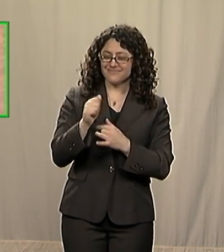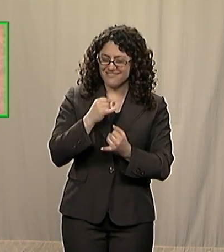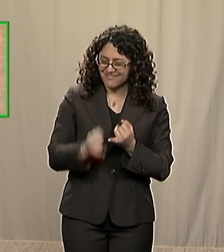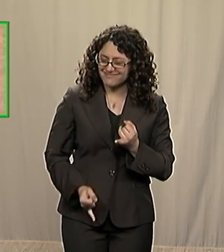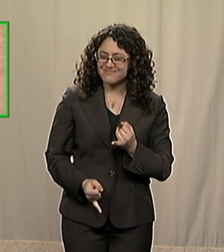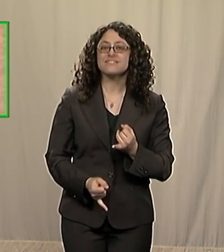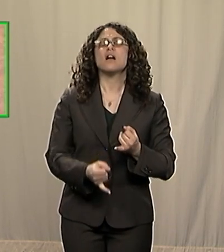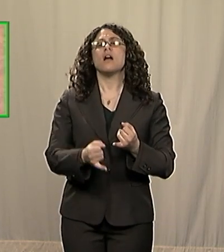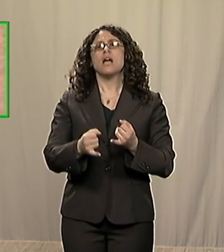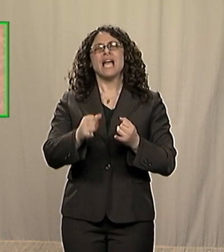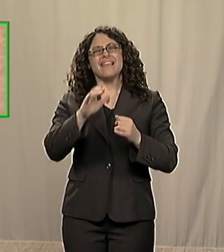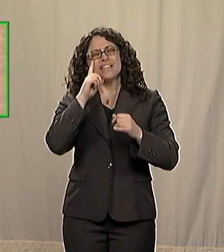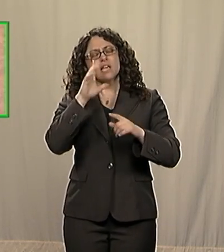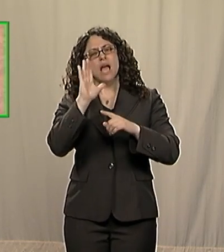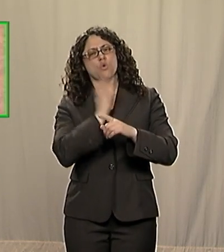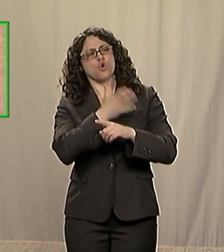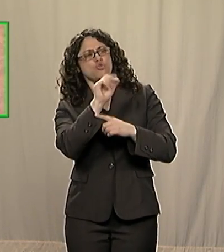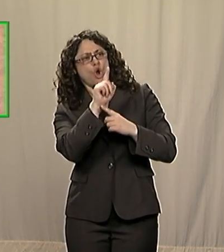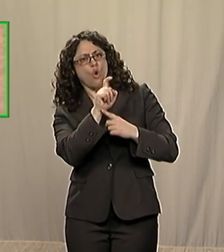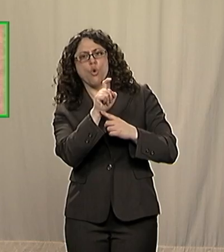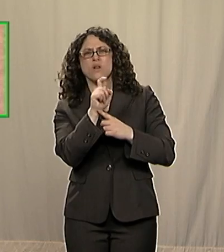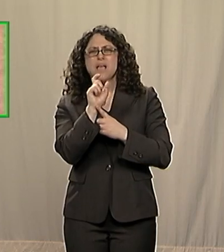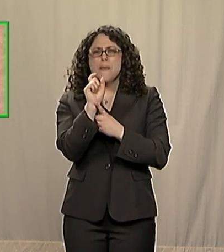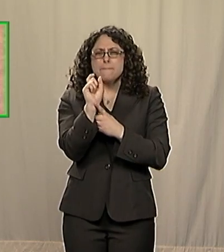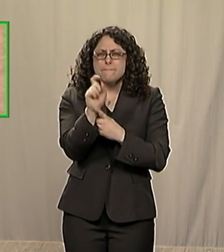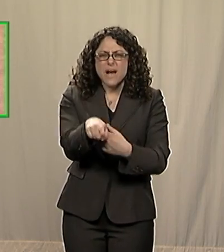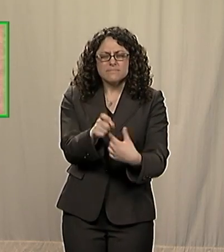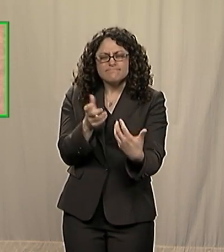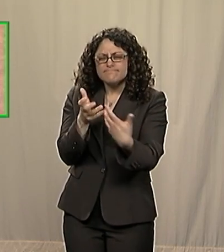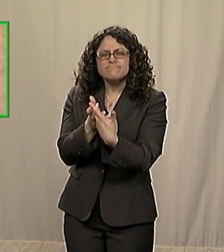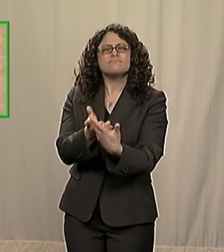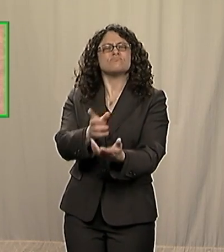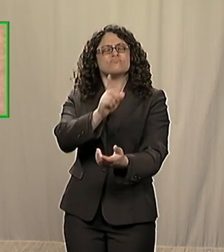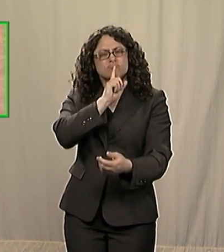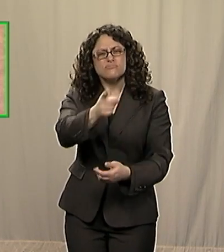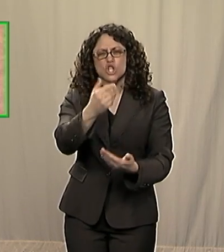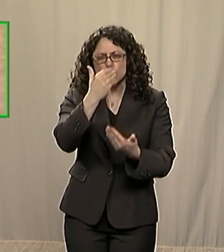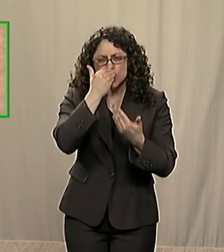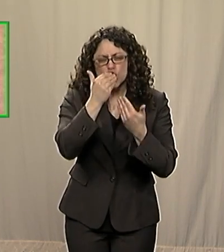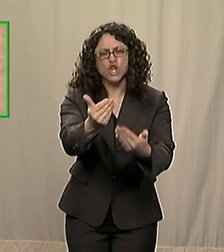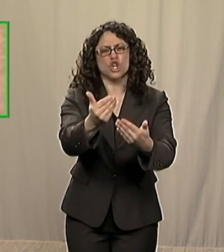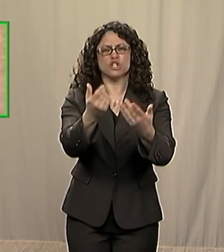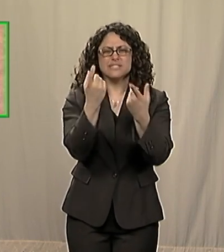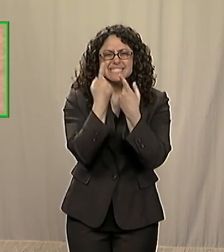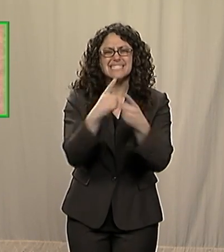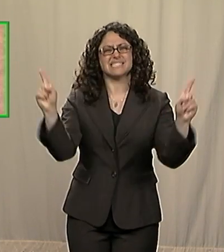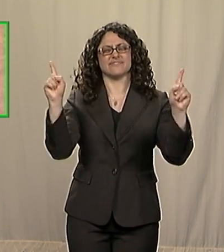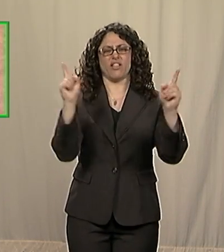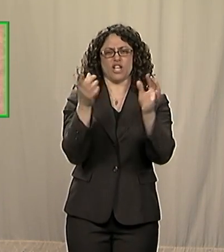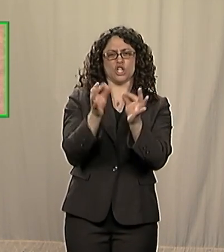of actual good practice. What we know leads to successful communication.